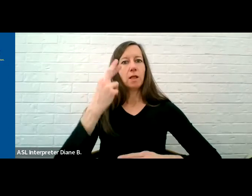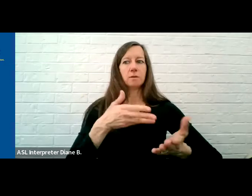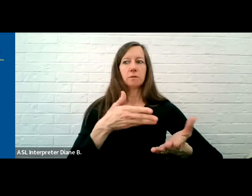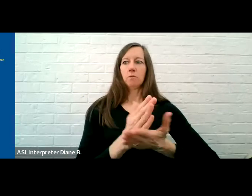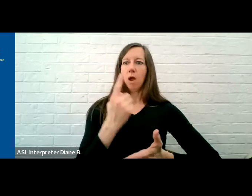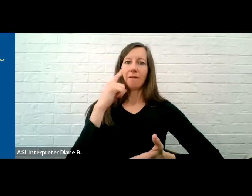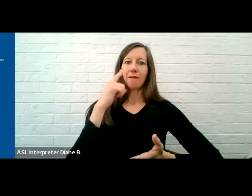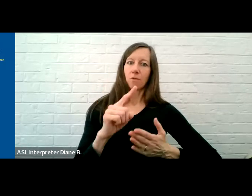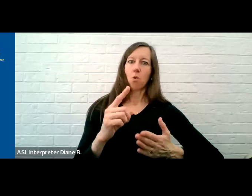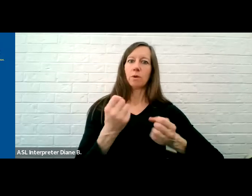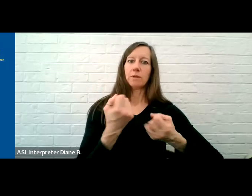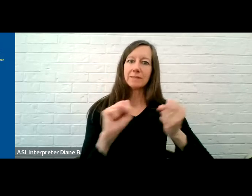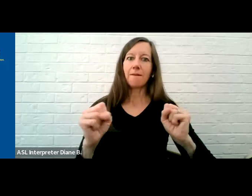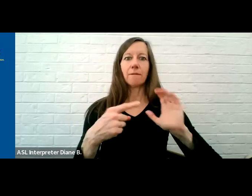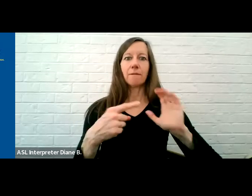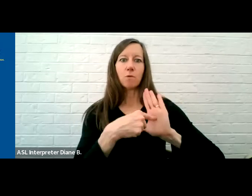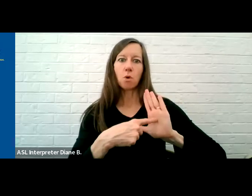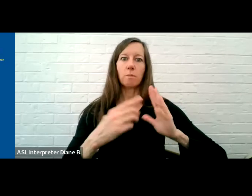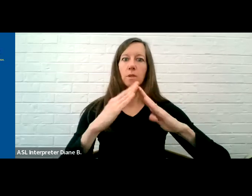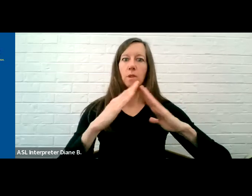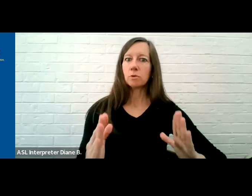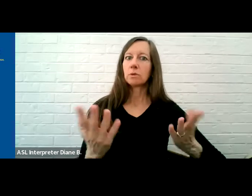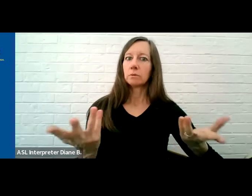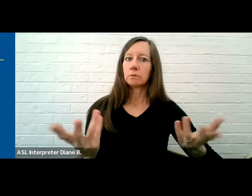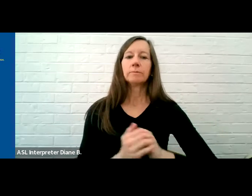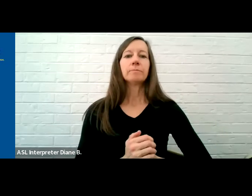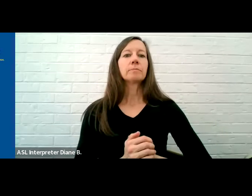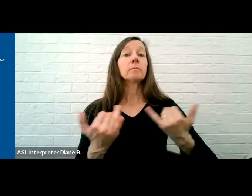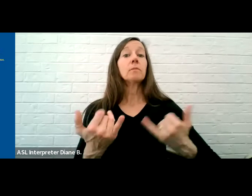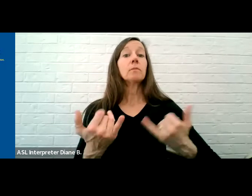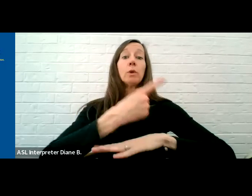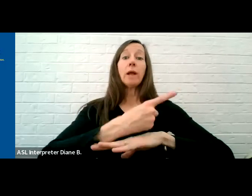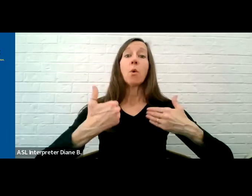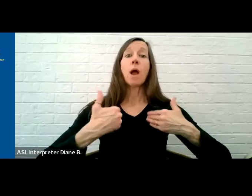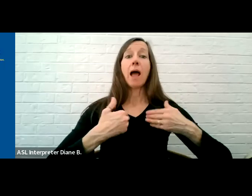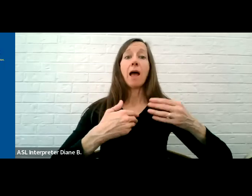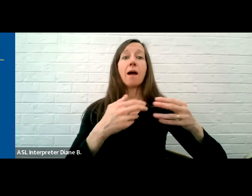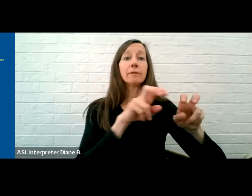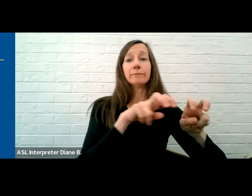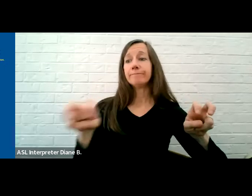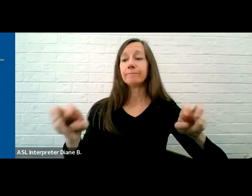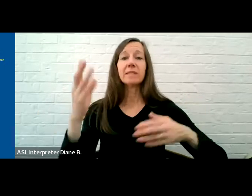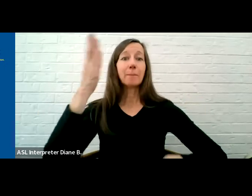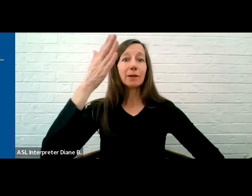accessible housing today we have a great lineup of speakers who are going to introduce you to housing